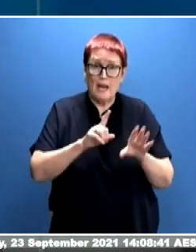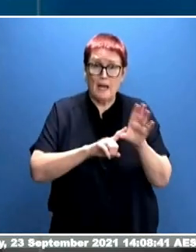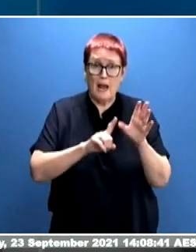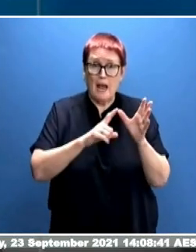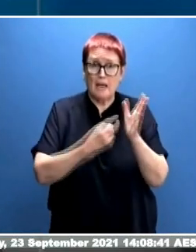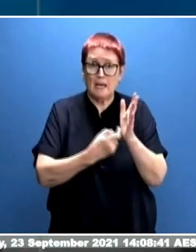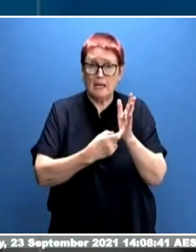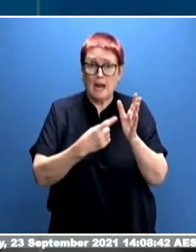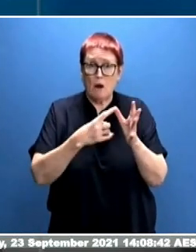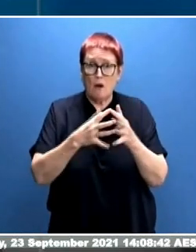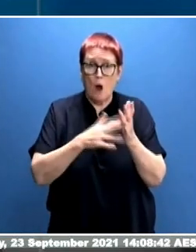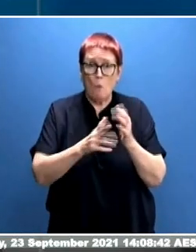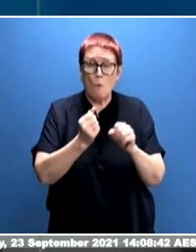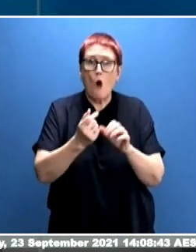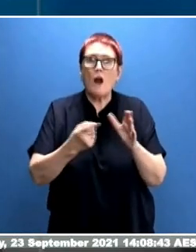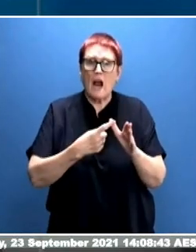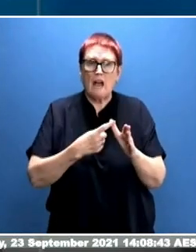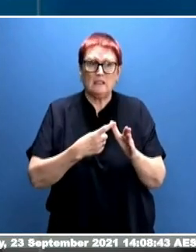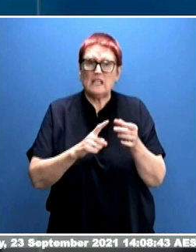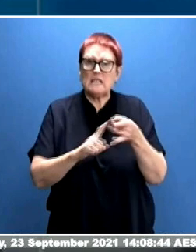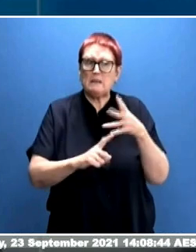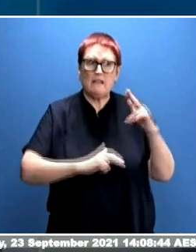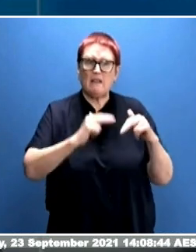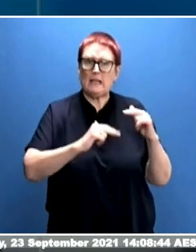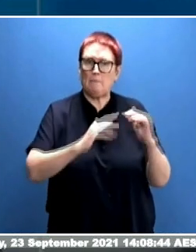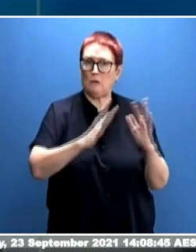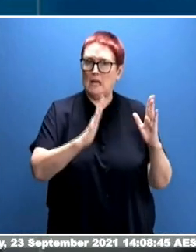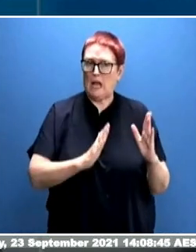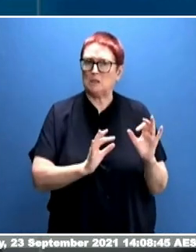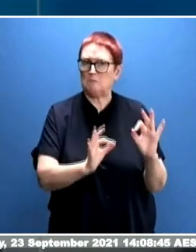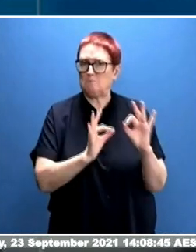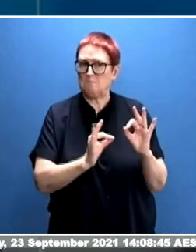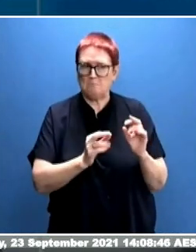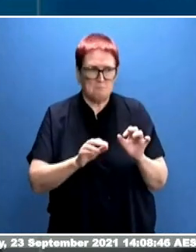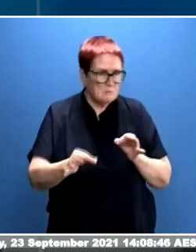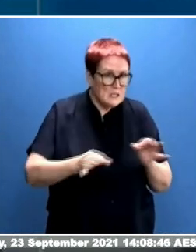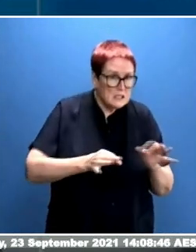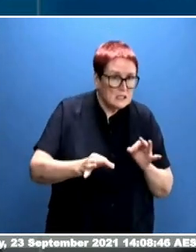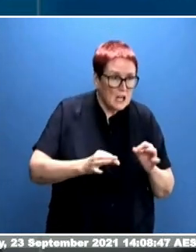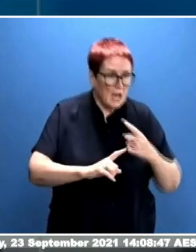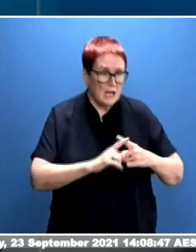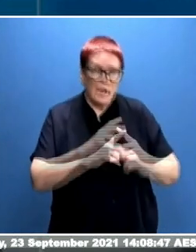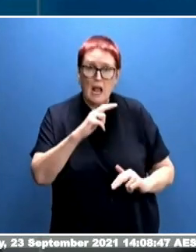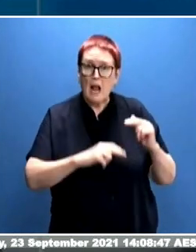It's a purpose-built facility that was designed and built and operationalised